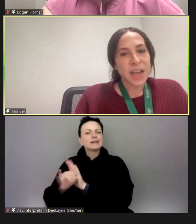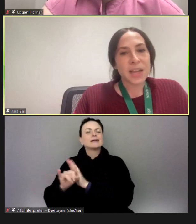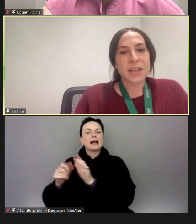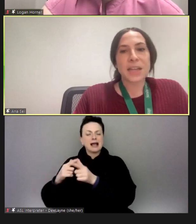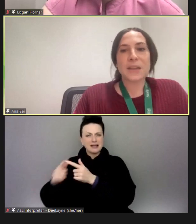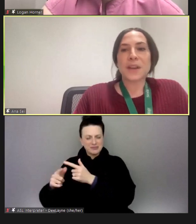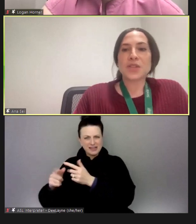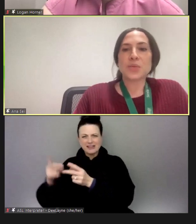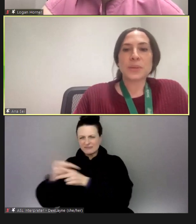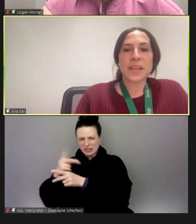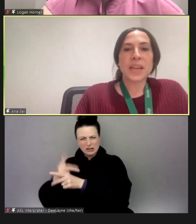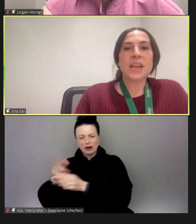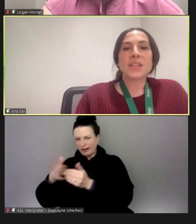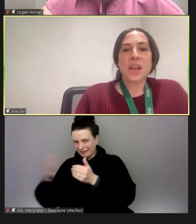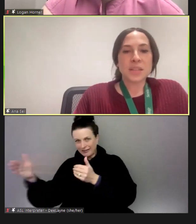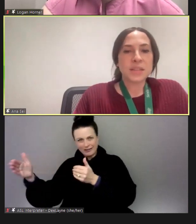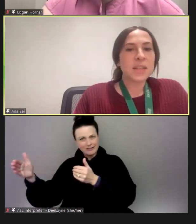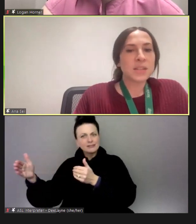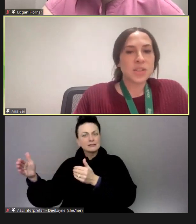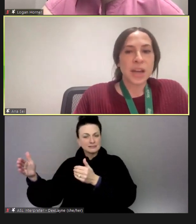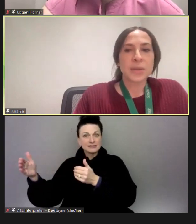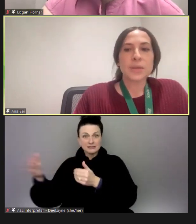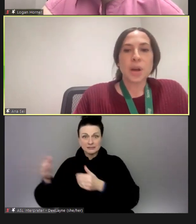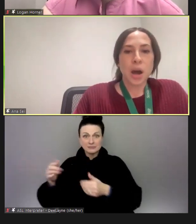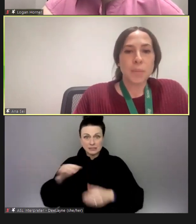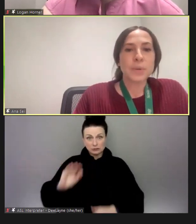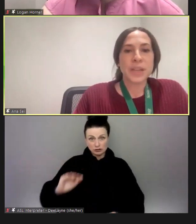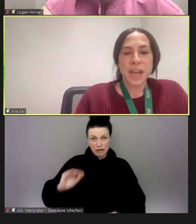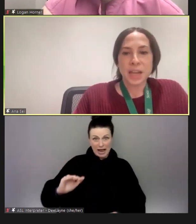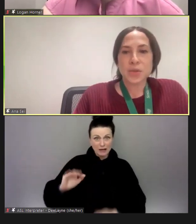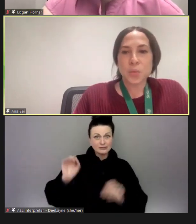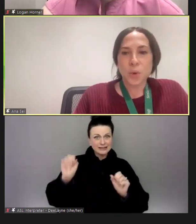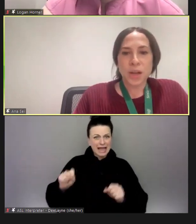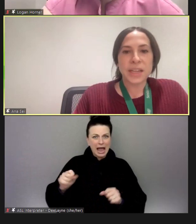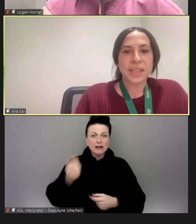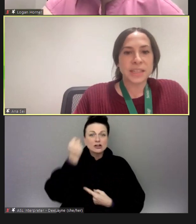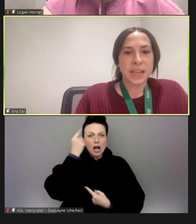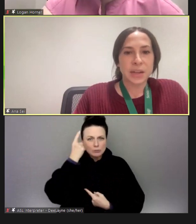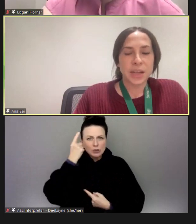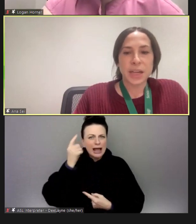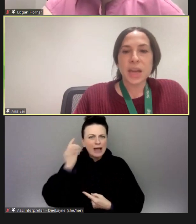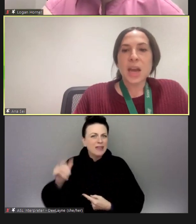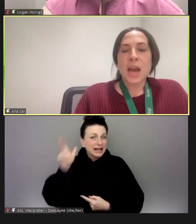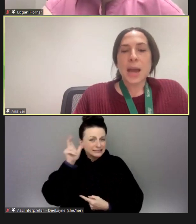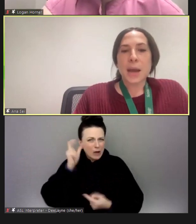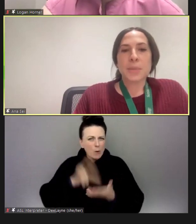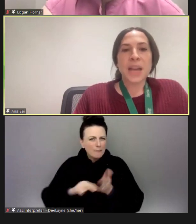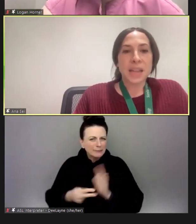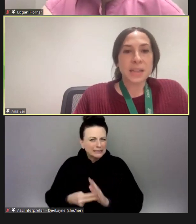and then eventually does the child